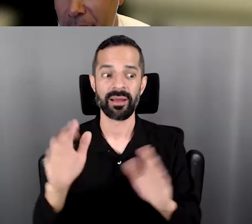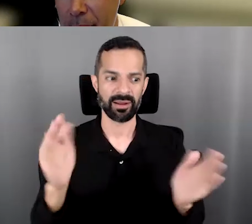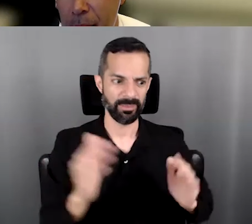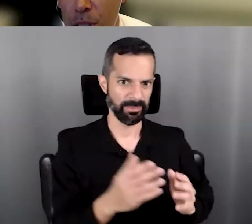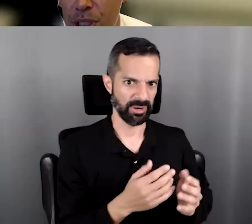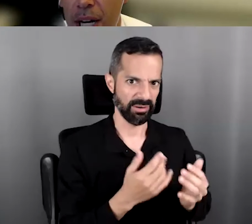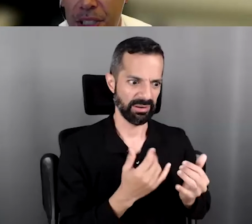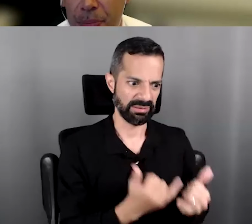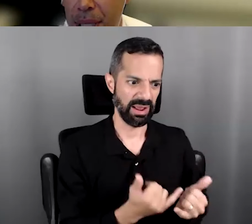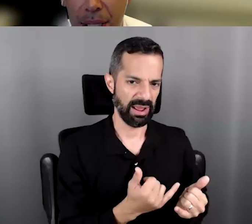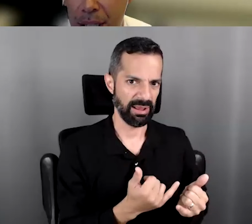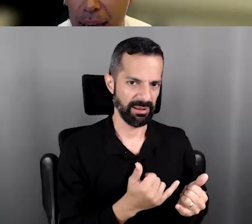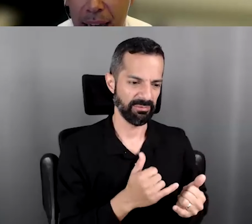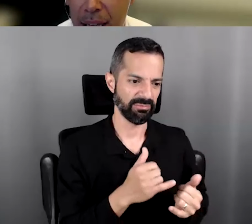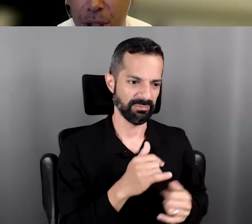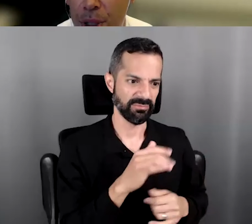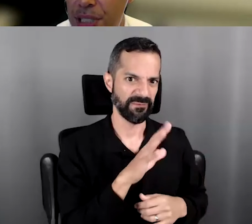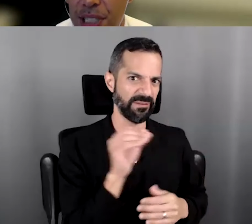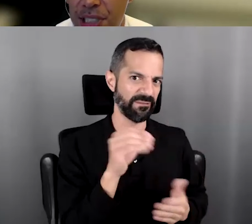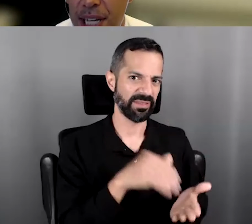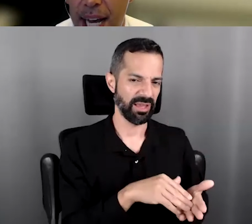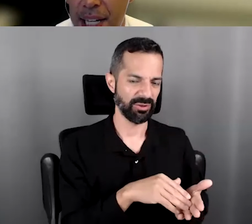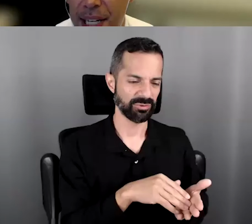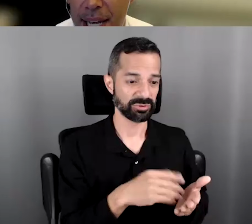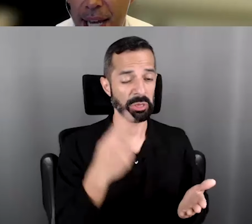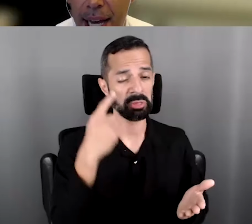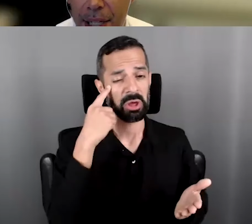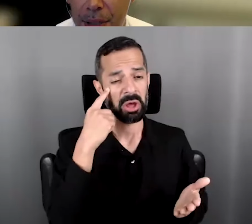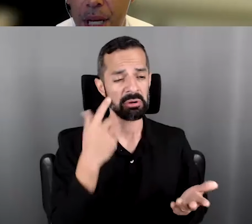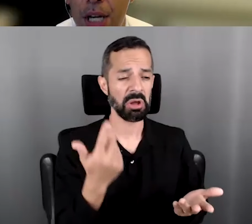one that was thought to be a 30, 60, 90 day item.